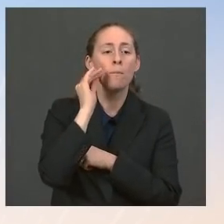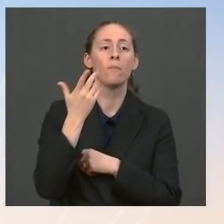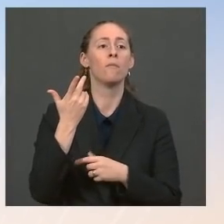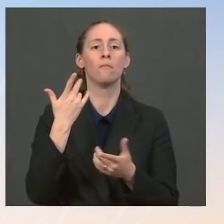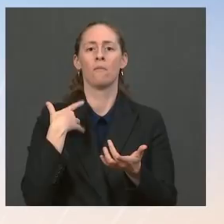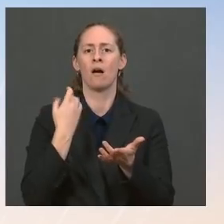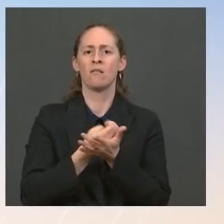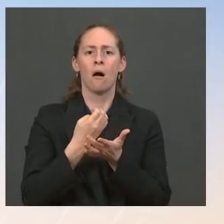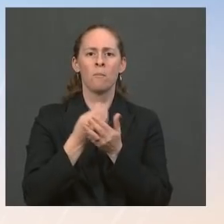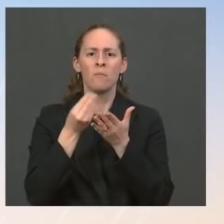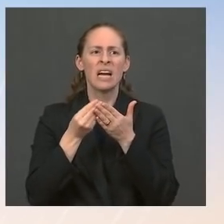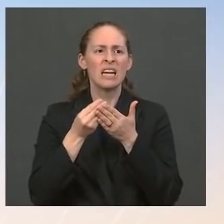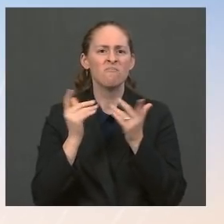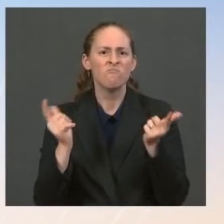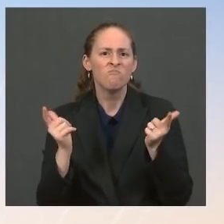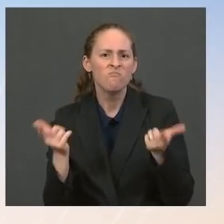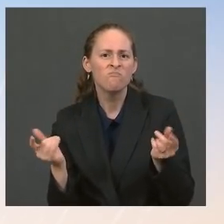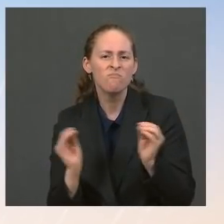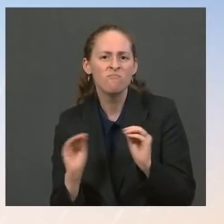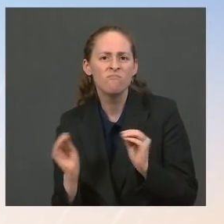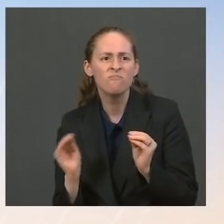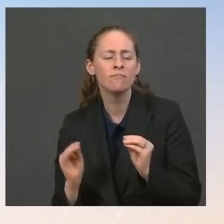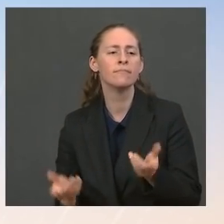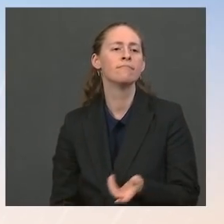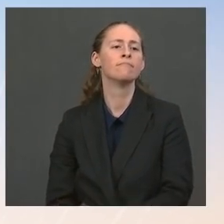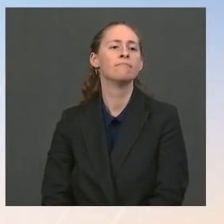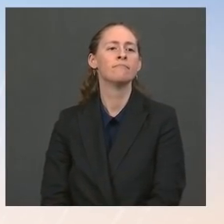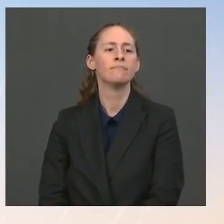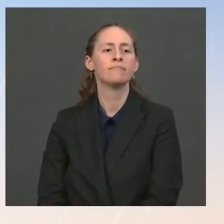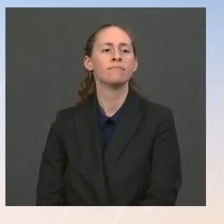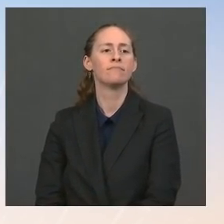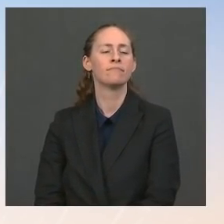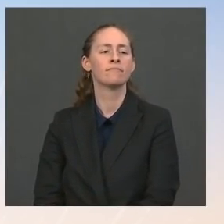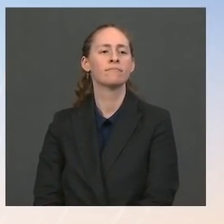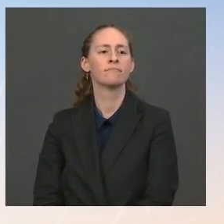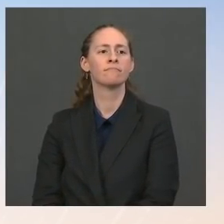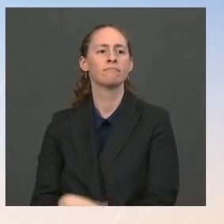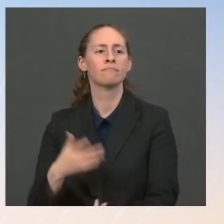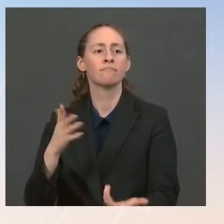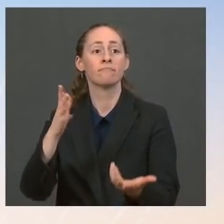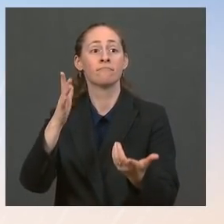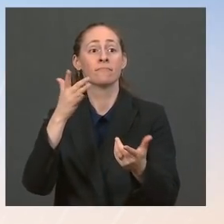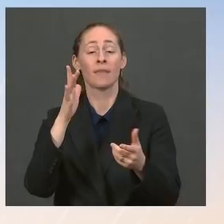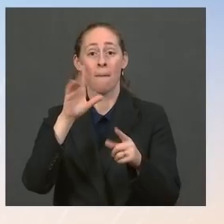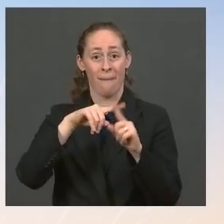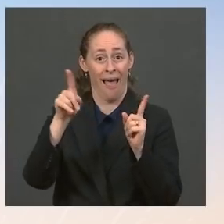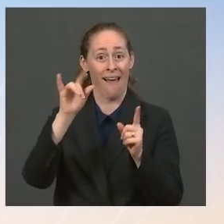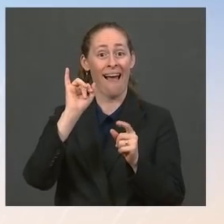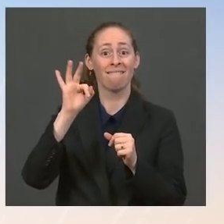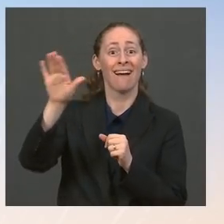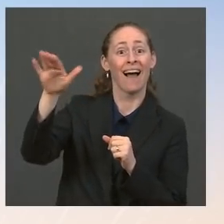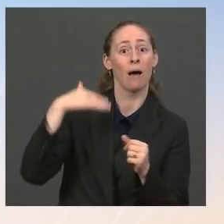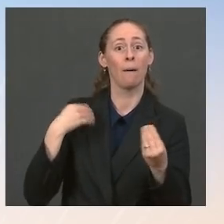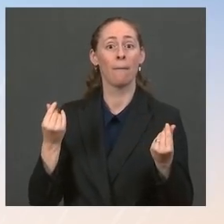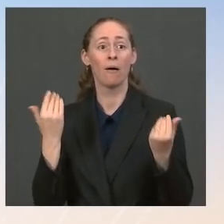does not qualify as credible fear, but rather credible fear is credible fear of persecution